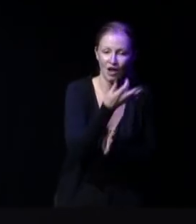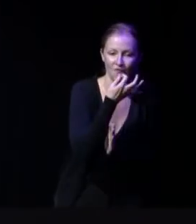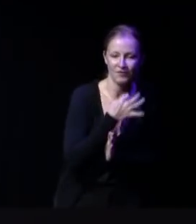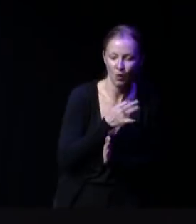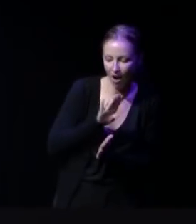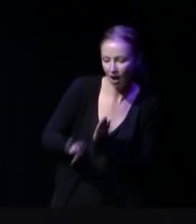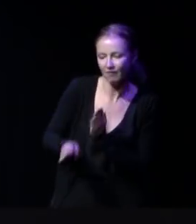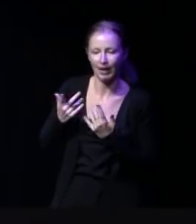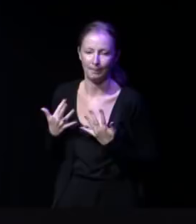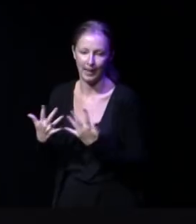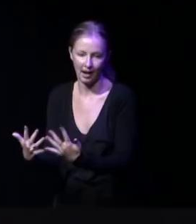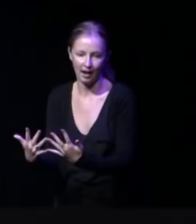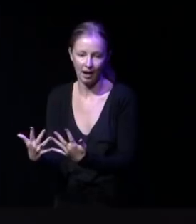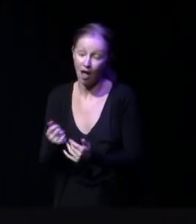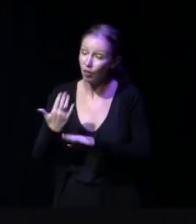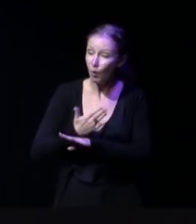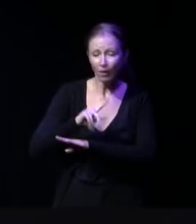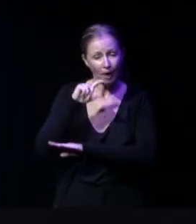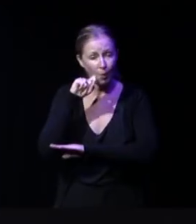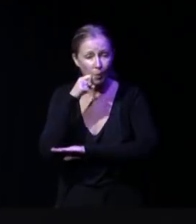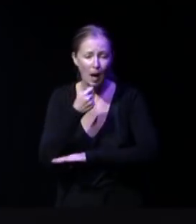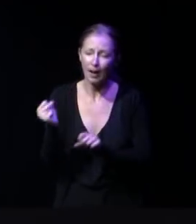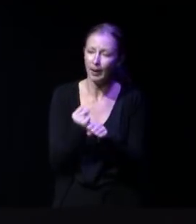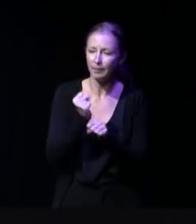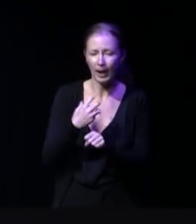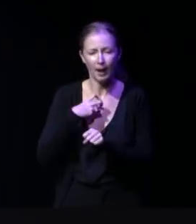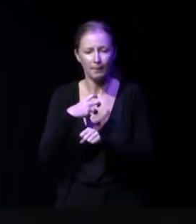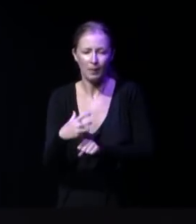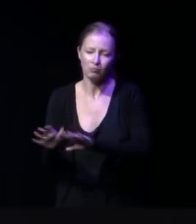The work that will, that must inevitably create a more holistic normal.